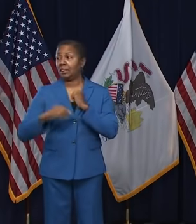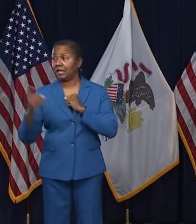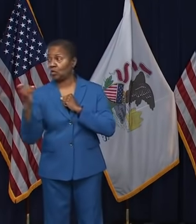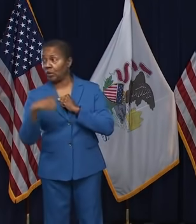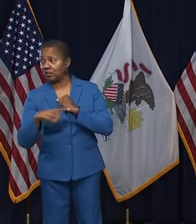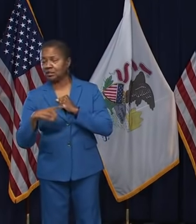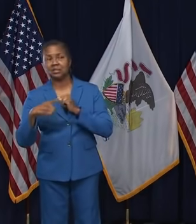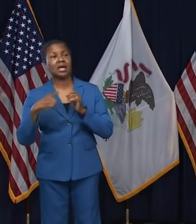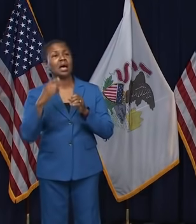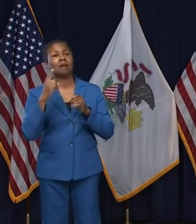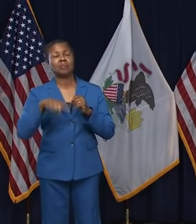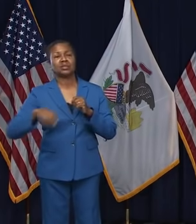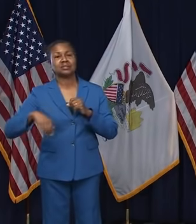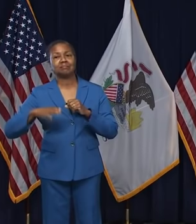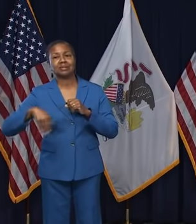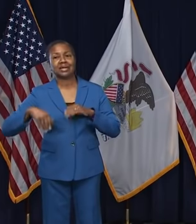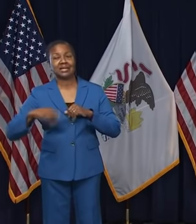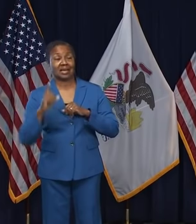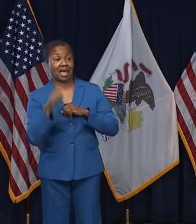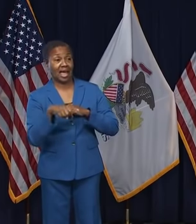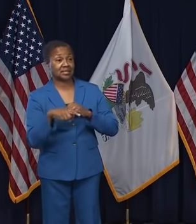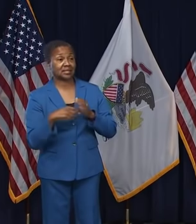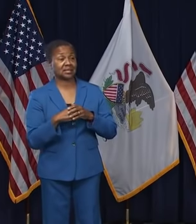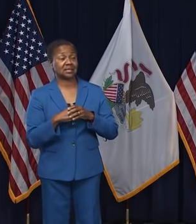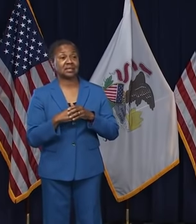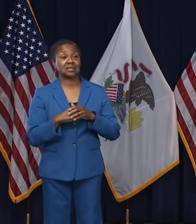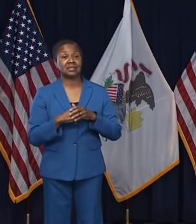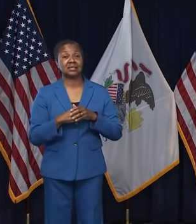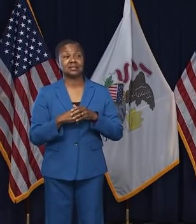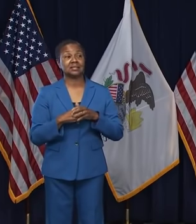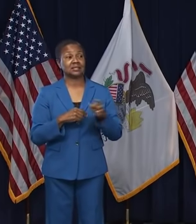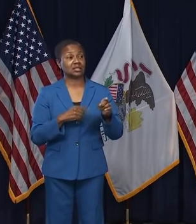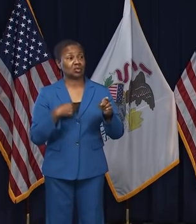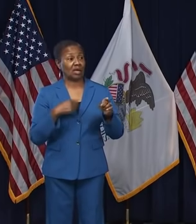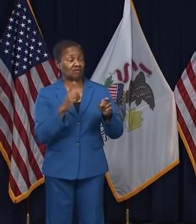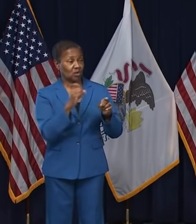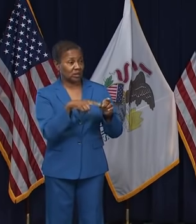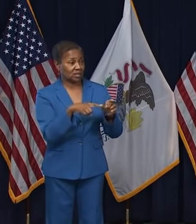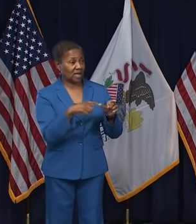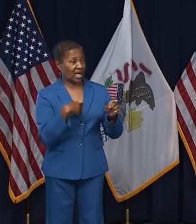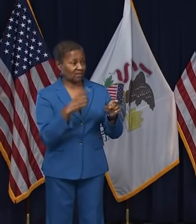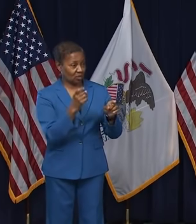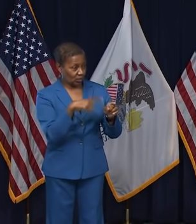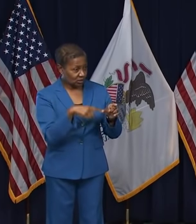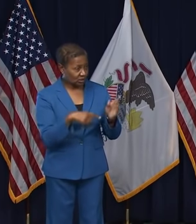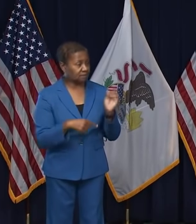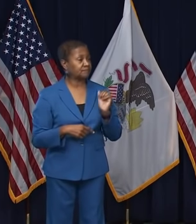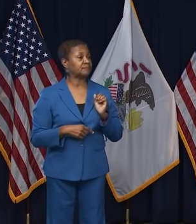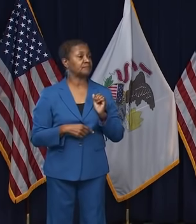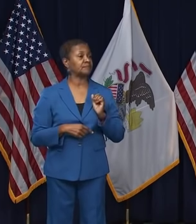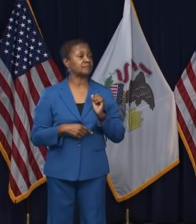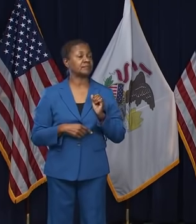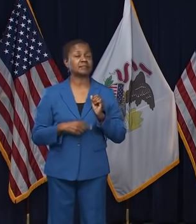let's. Get moving on Last question Get what did someone